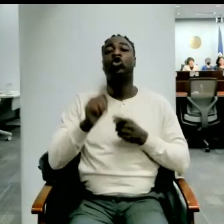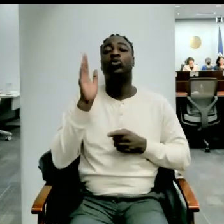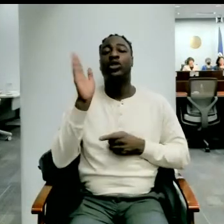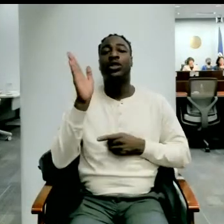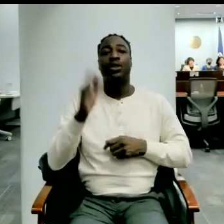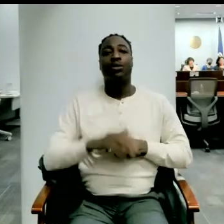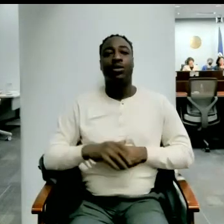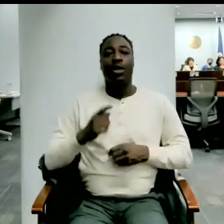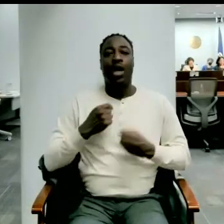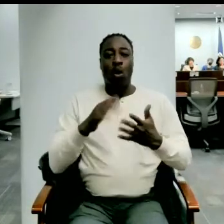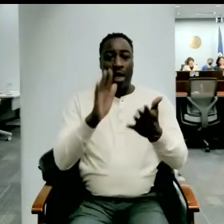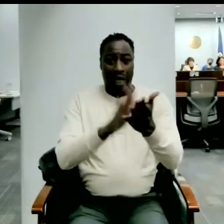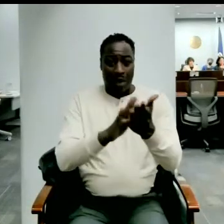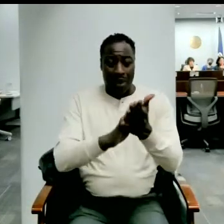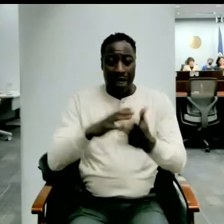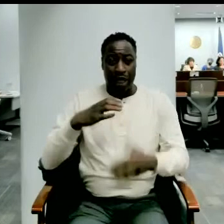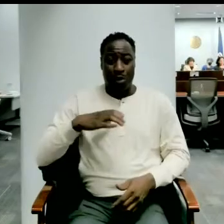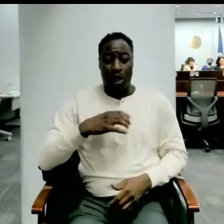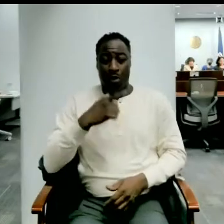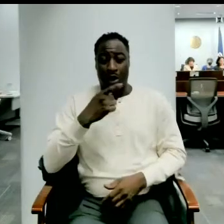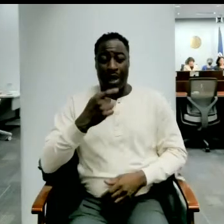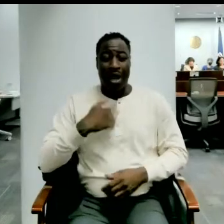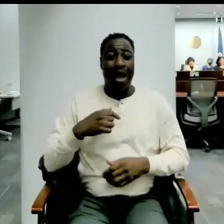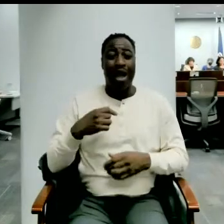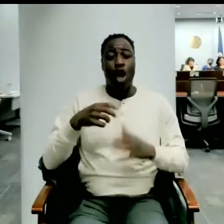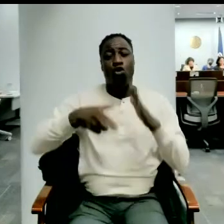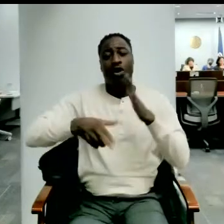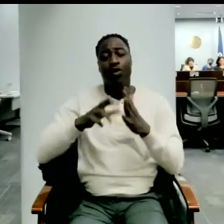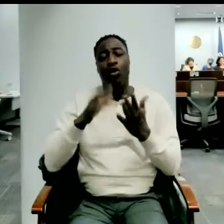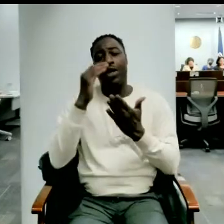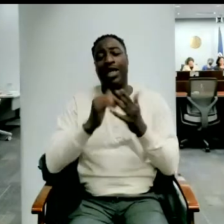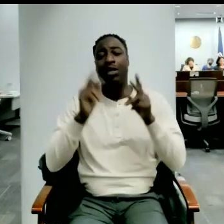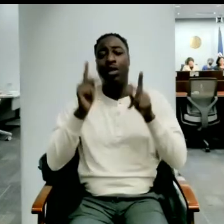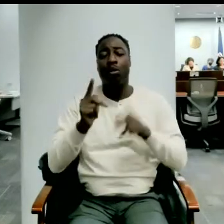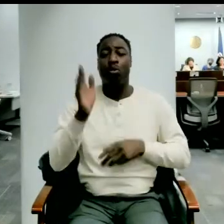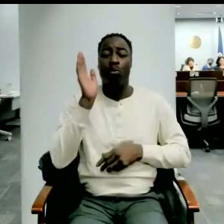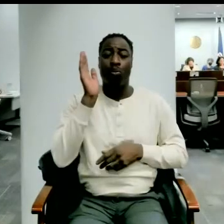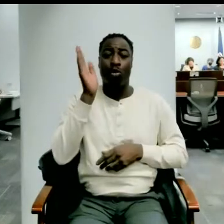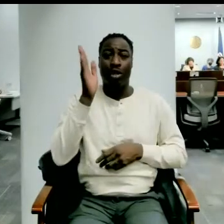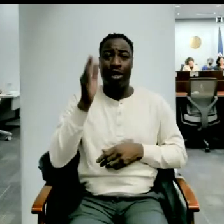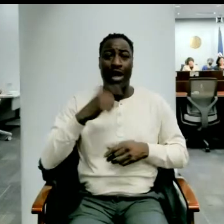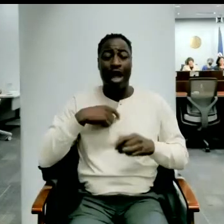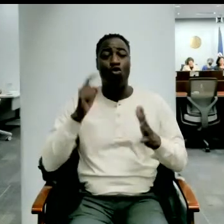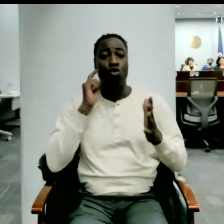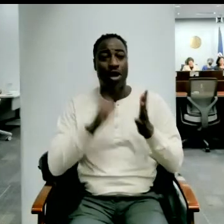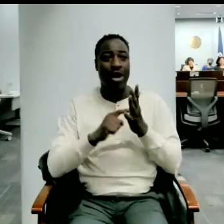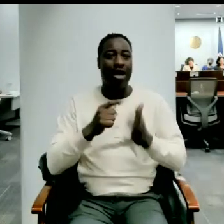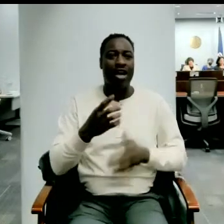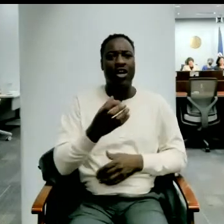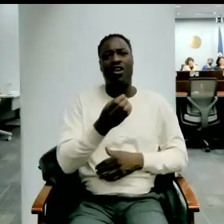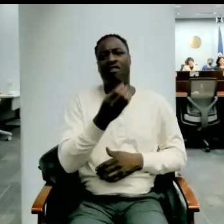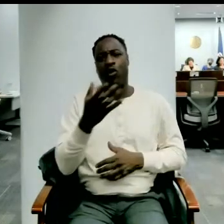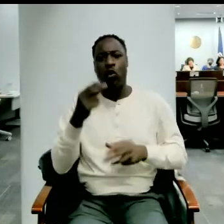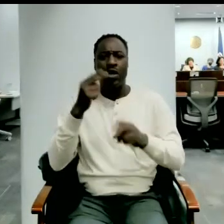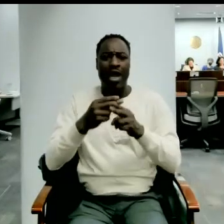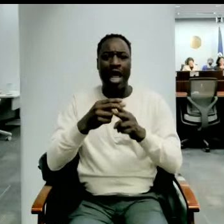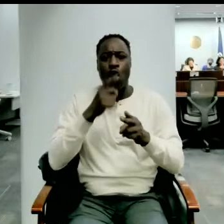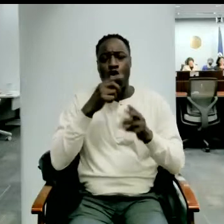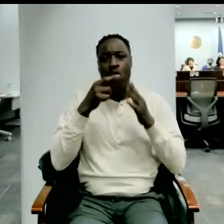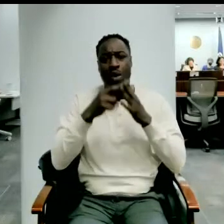I want to commend the Commission because I did review the list of the people presenting and I recognize one of only a couple that represent the manager's side of the bar.